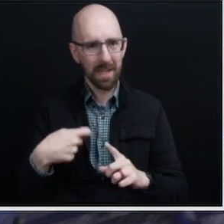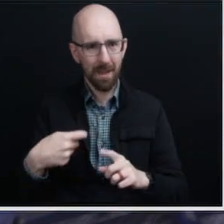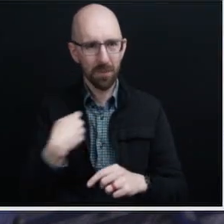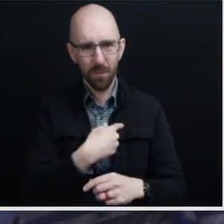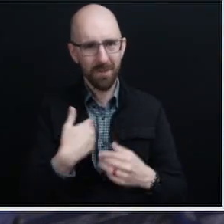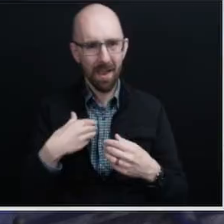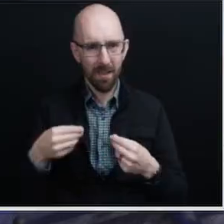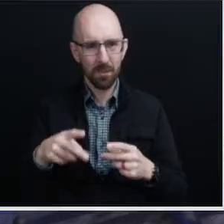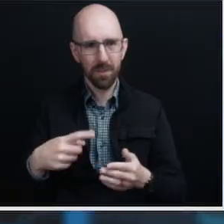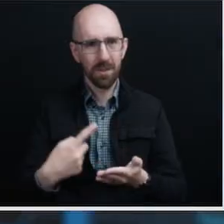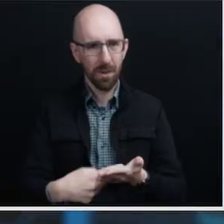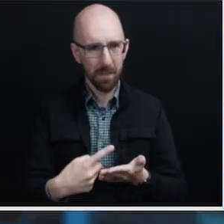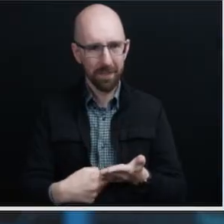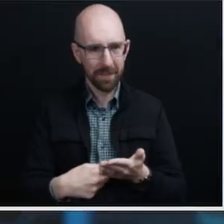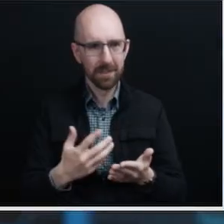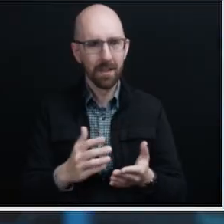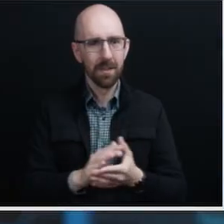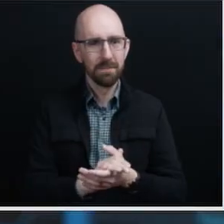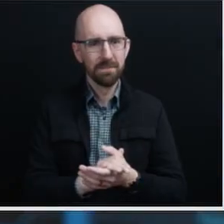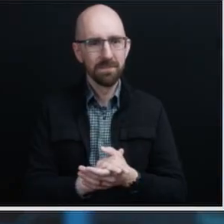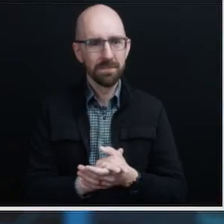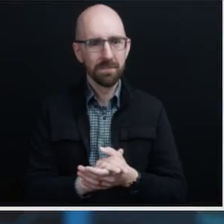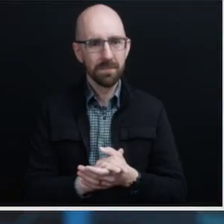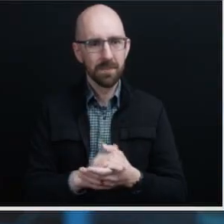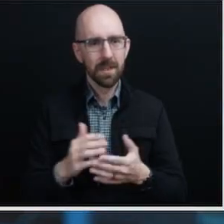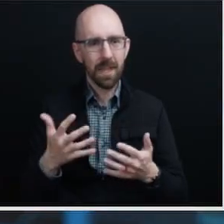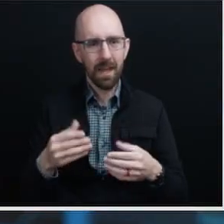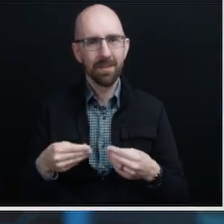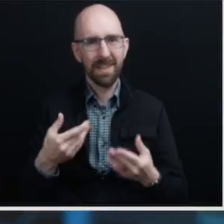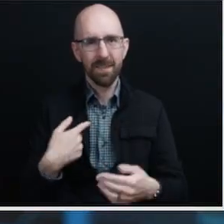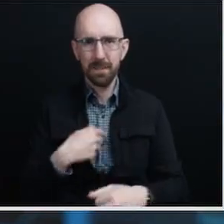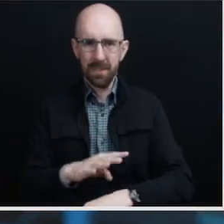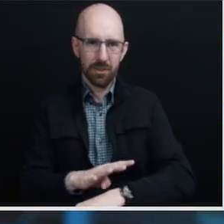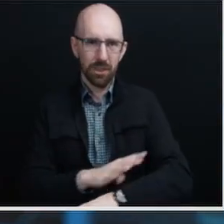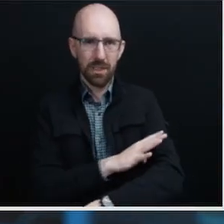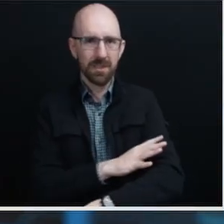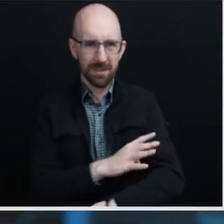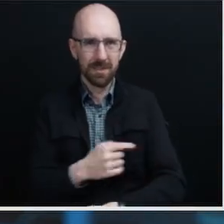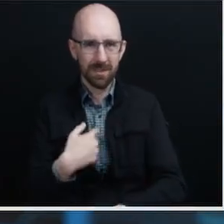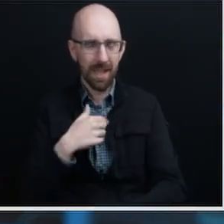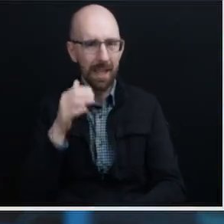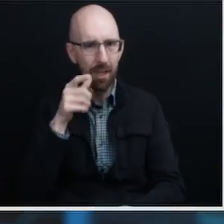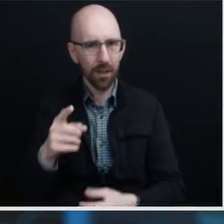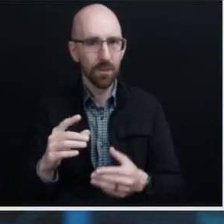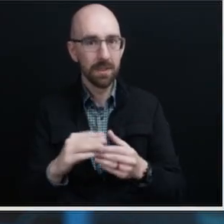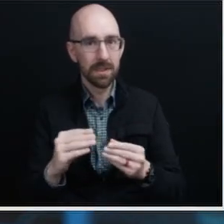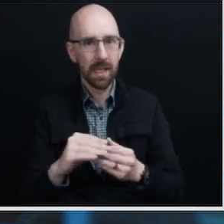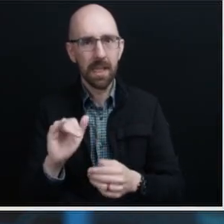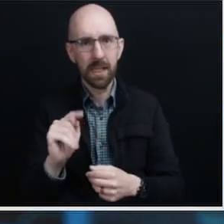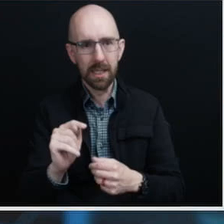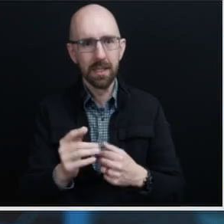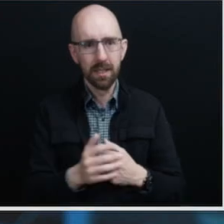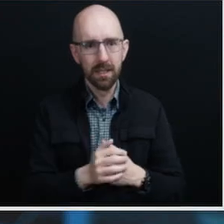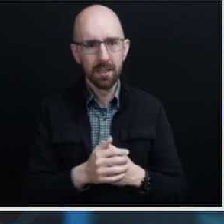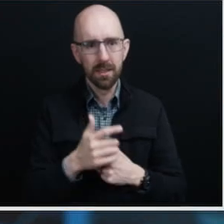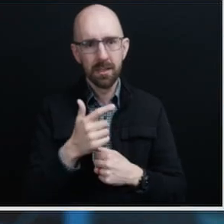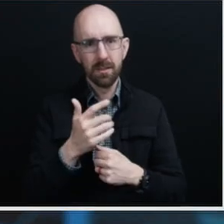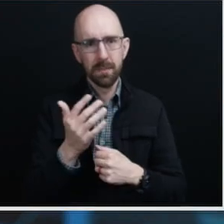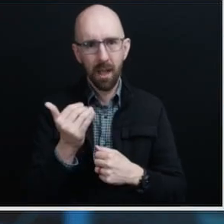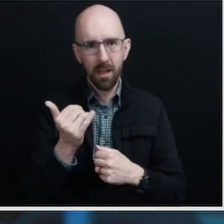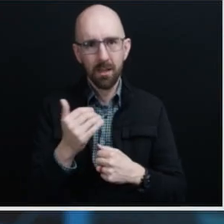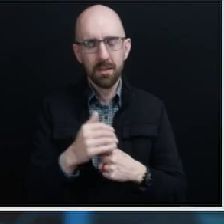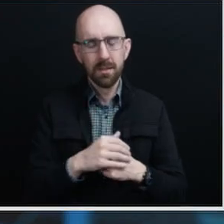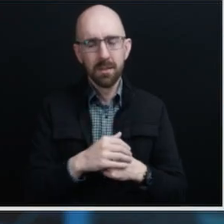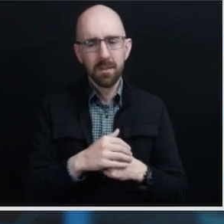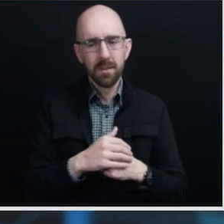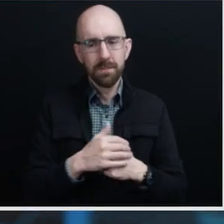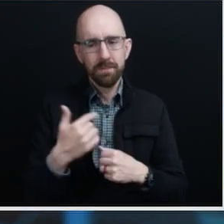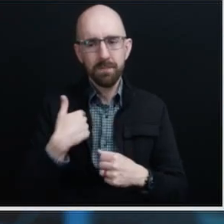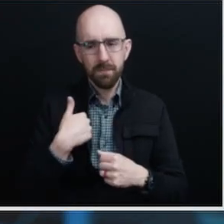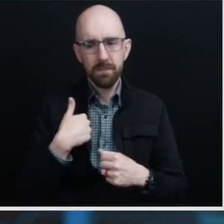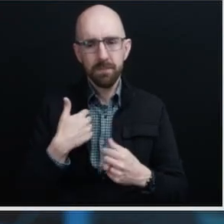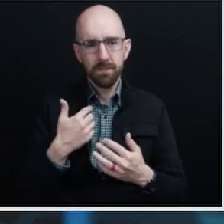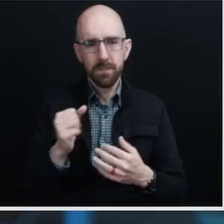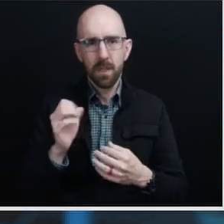um you know, it kind of gives me chills as I hear you say it. Um because I am so grateful